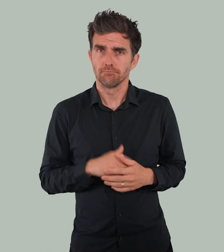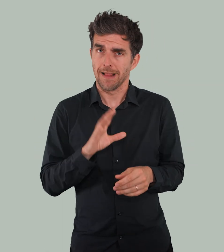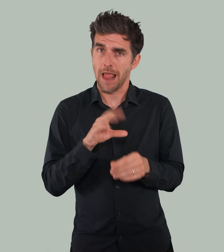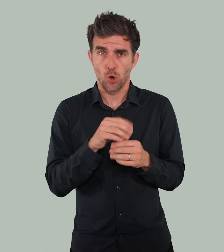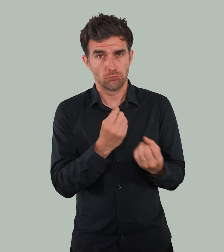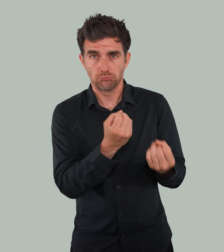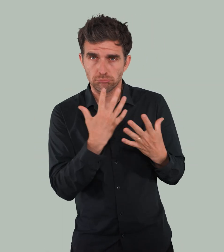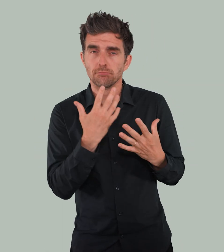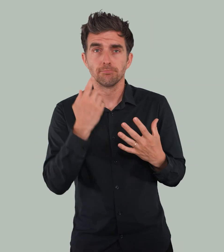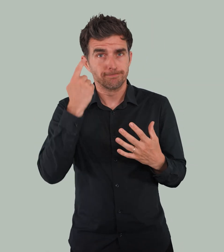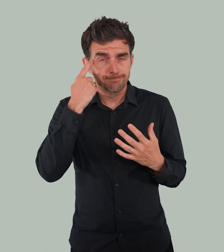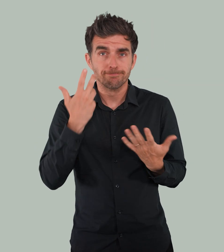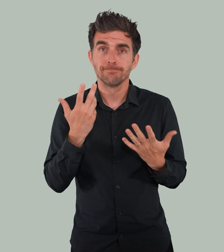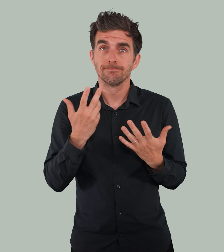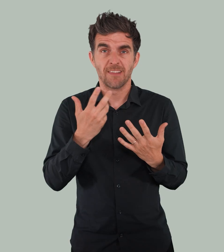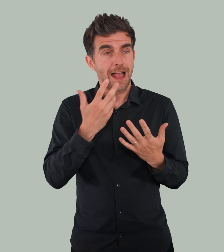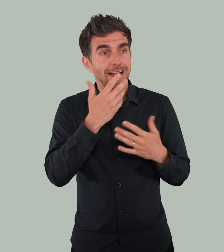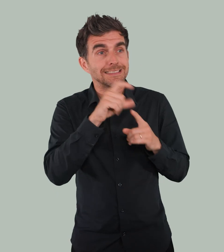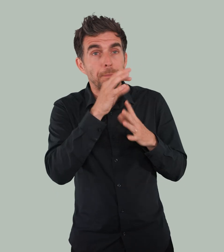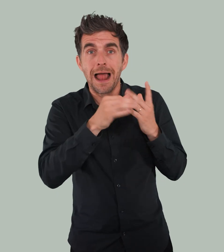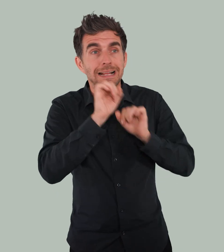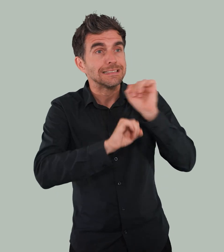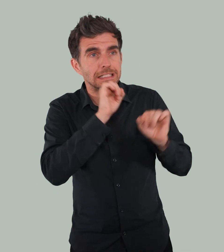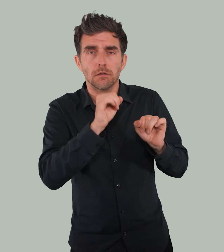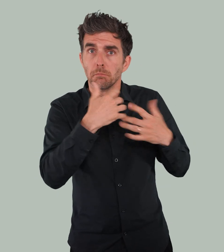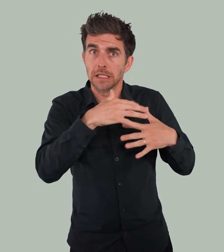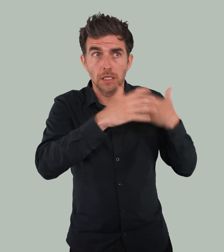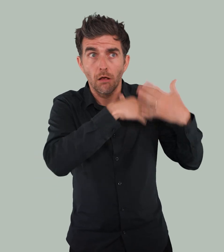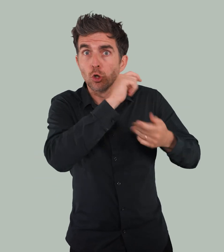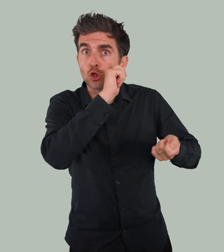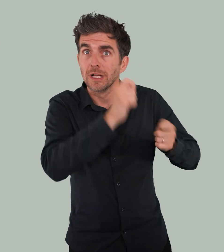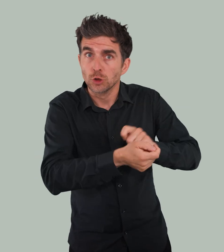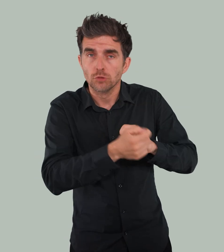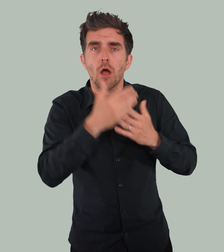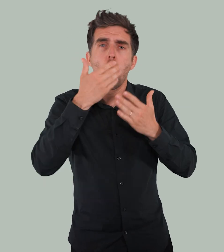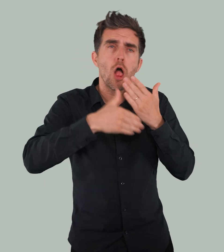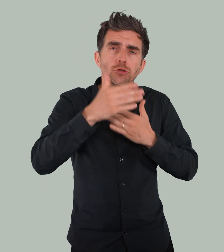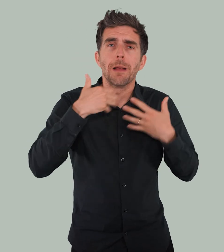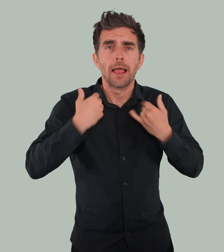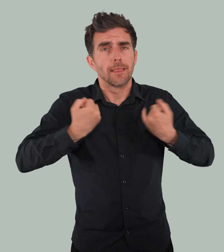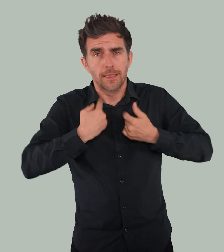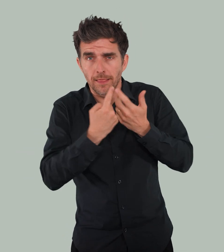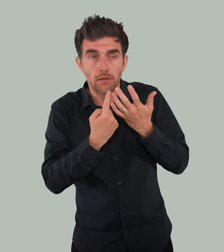These include changes in the nature of disability and long-term health conditions,